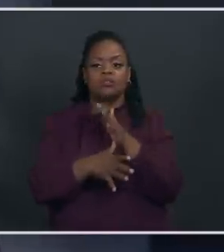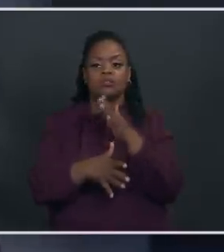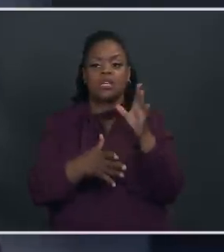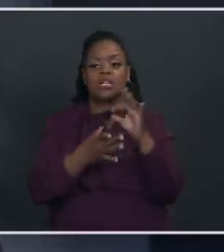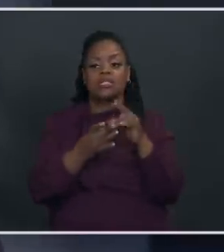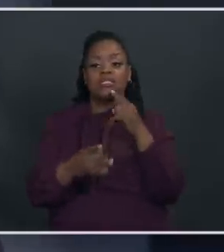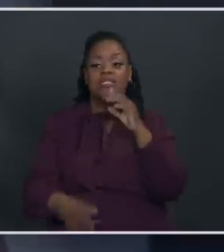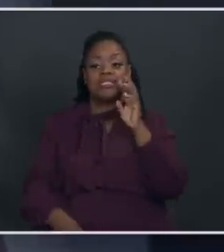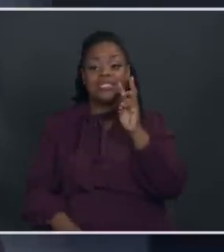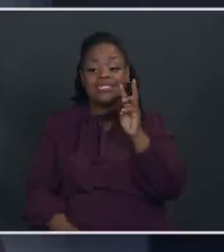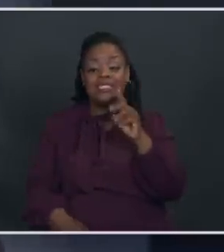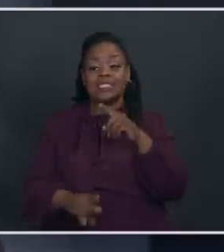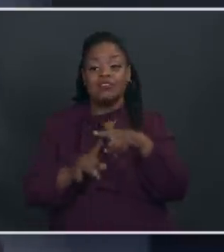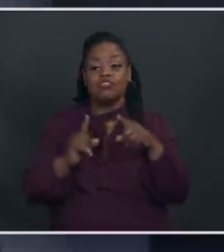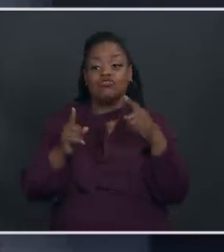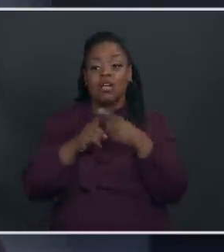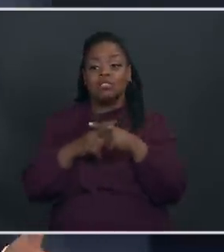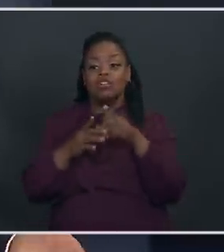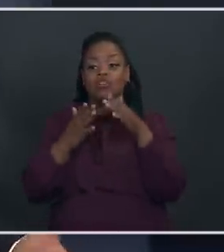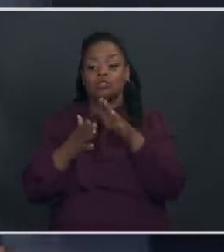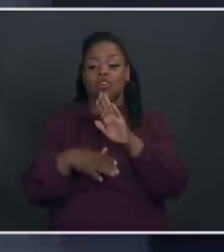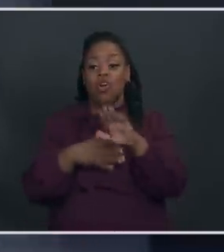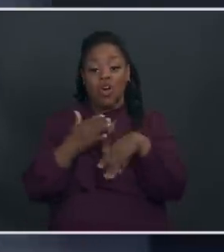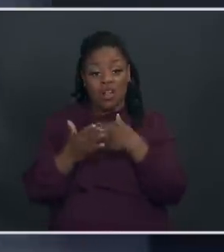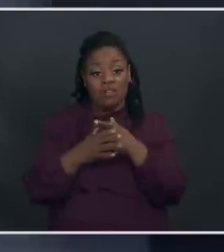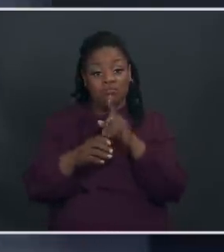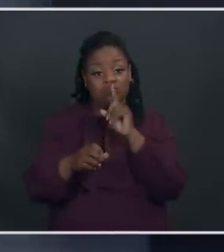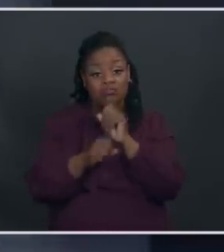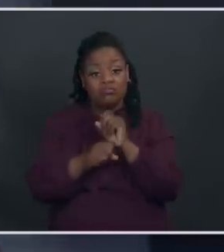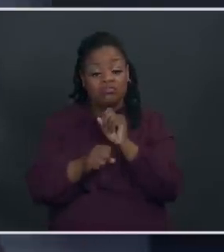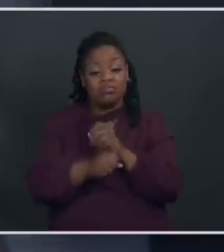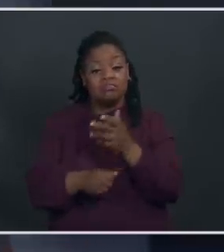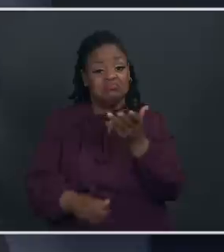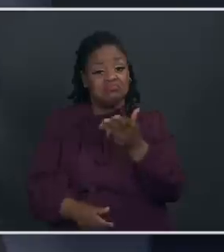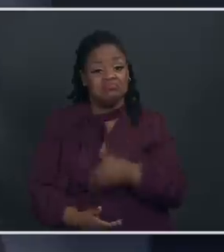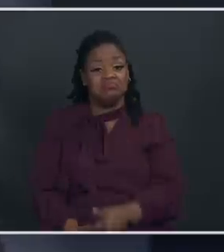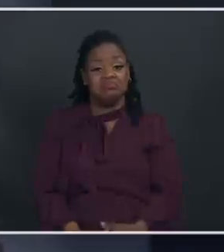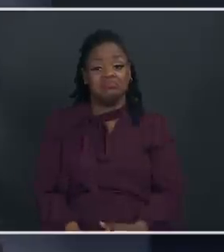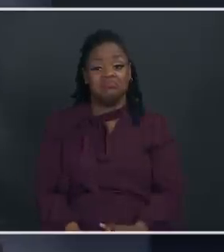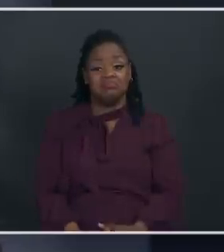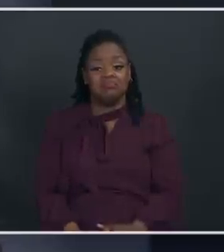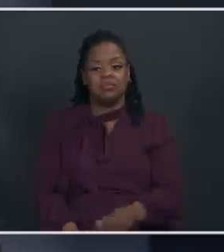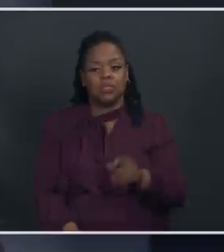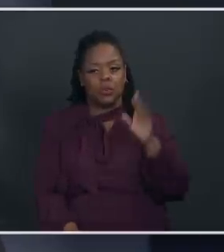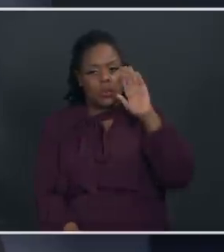And he's addressing every single one of them, and he knows that the United States, all of us, have the ability to be able to do that.